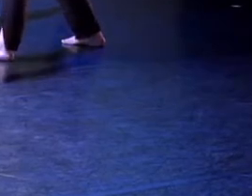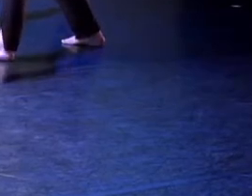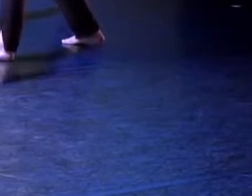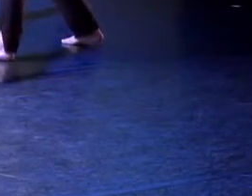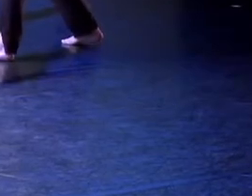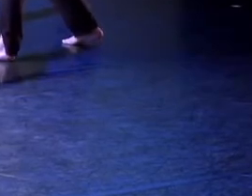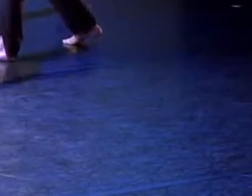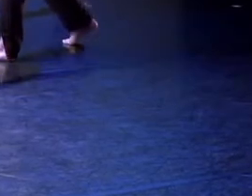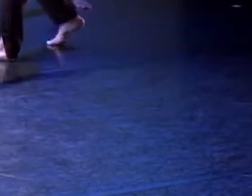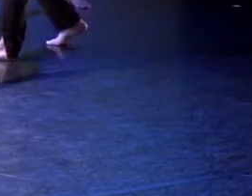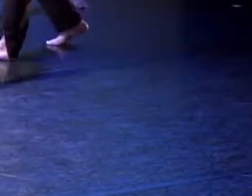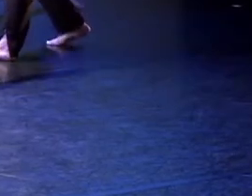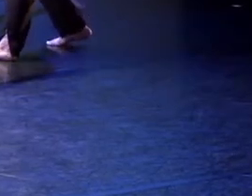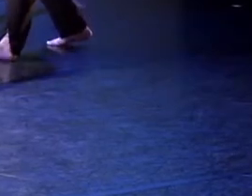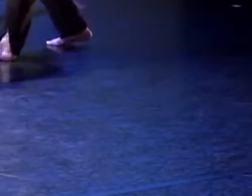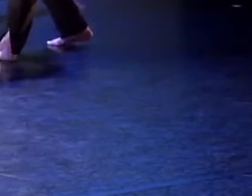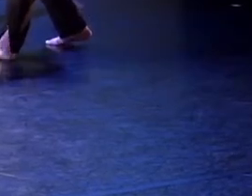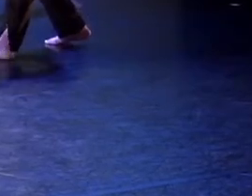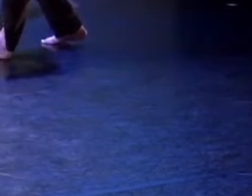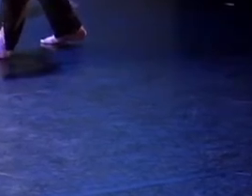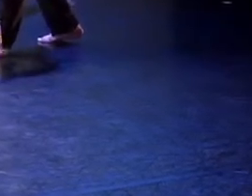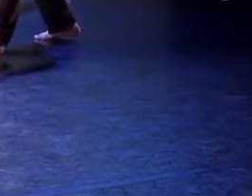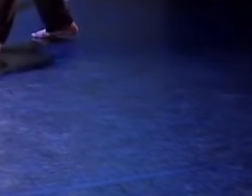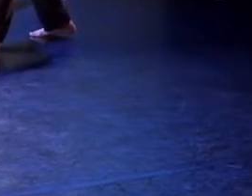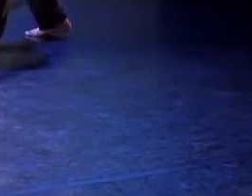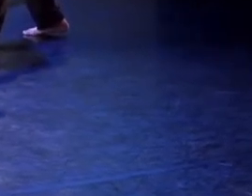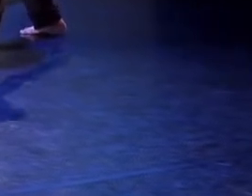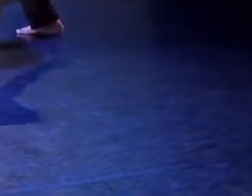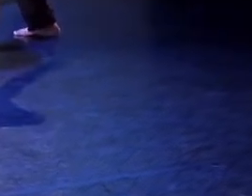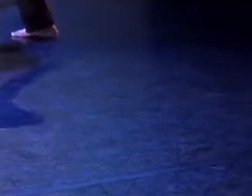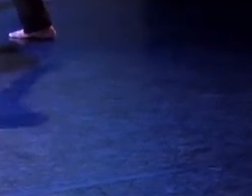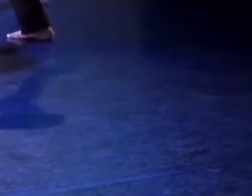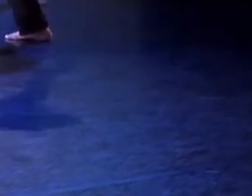You got a right